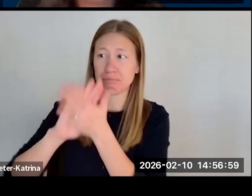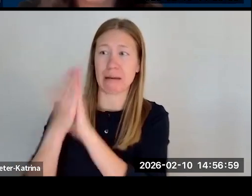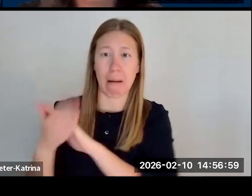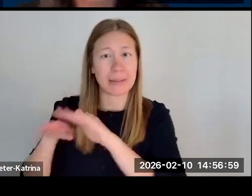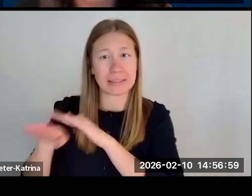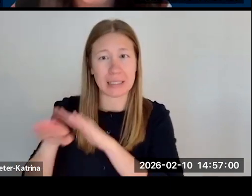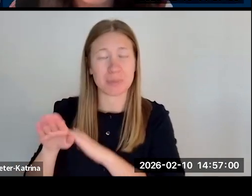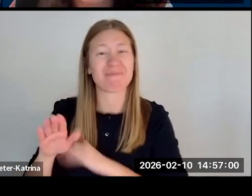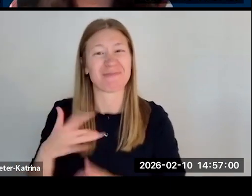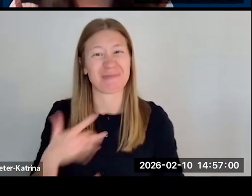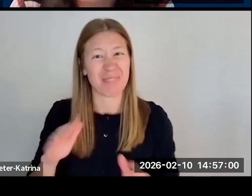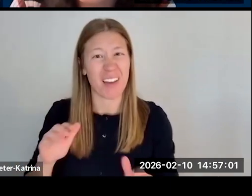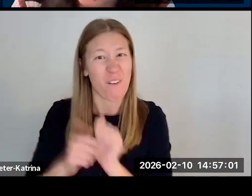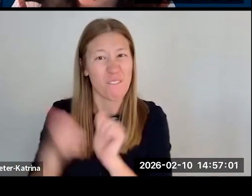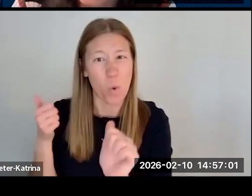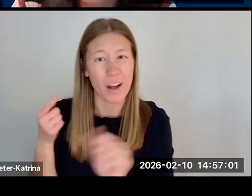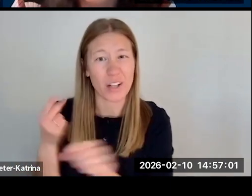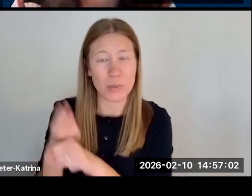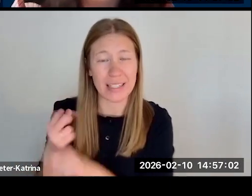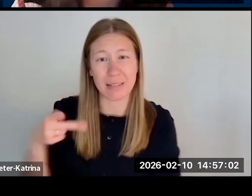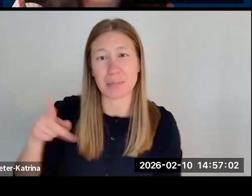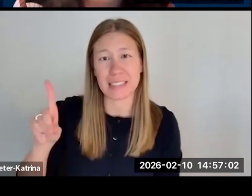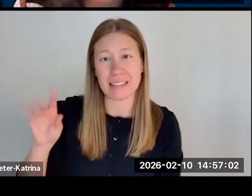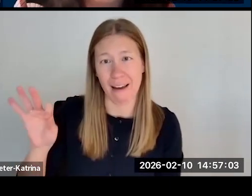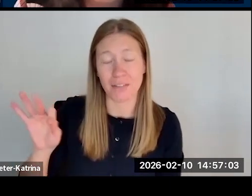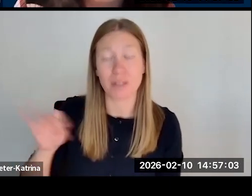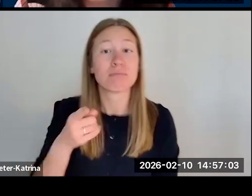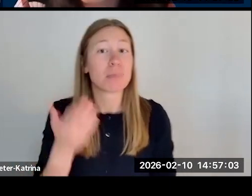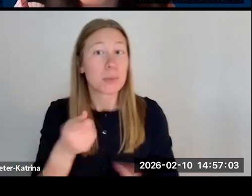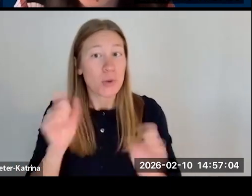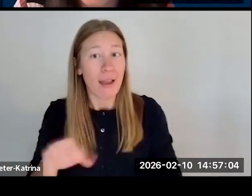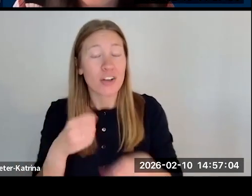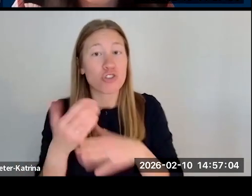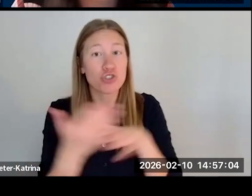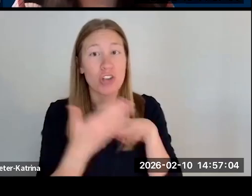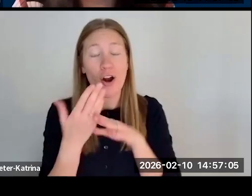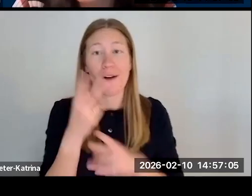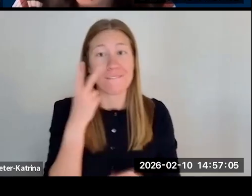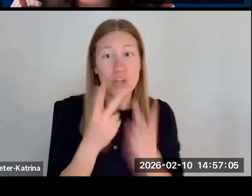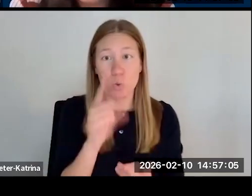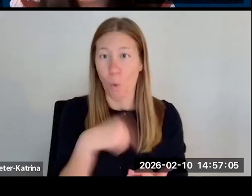whenever possible. If you can share a view only version of your Google Doc, go and do that.